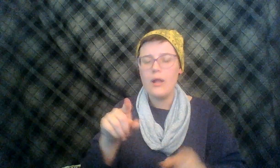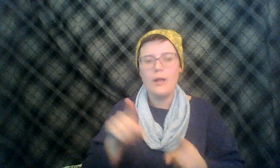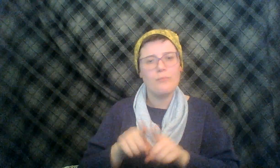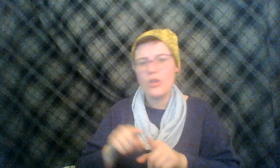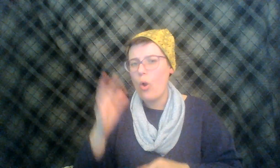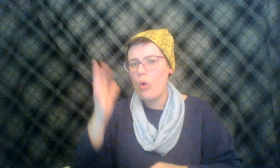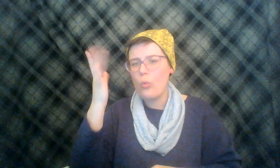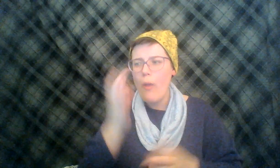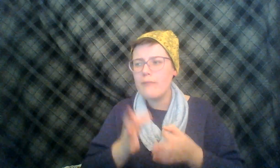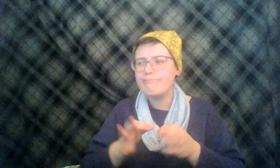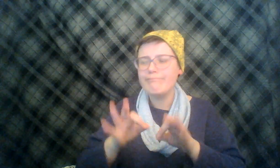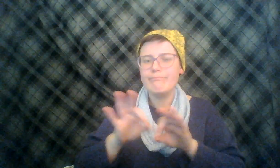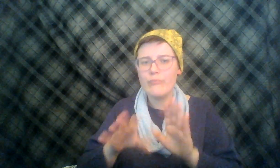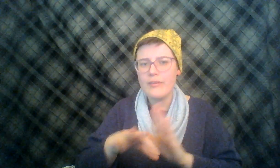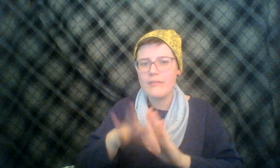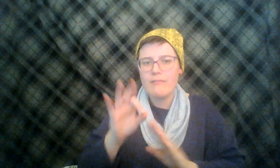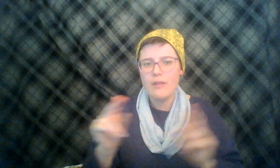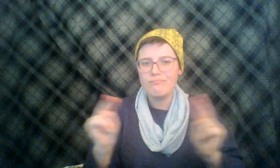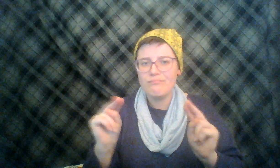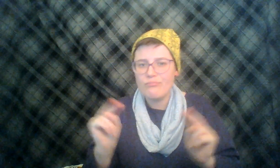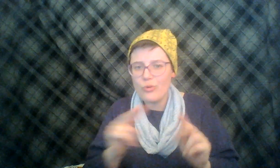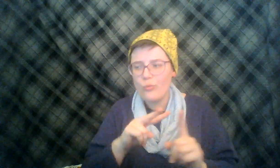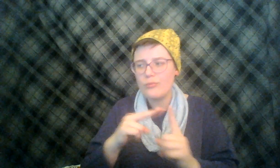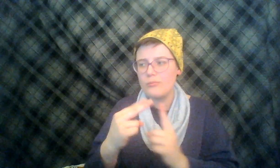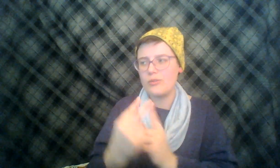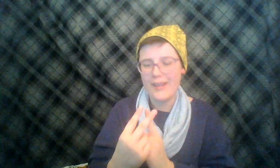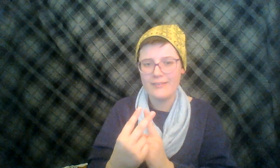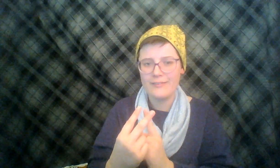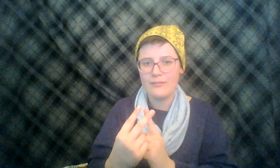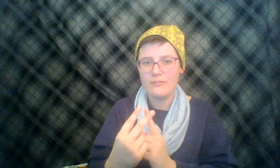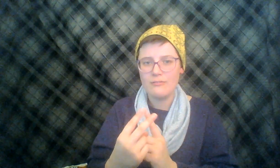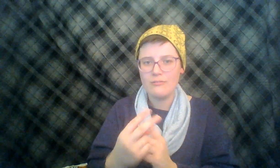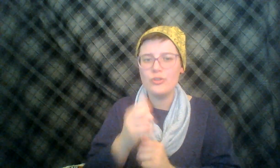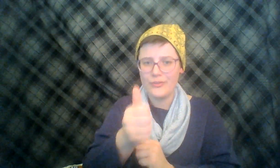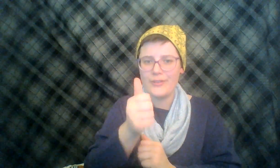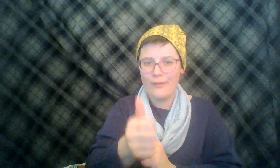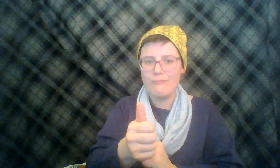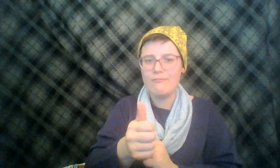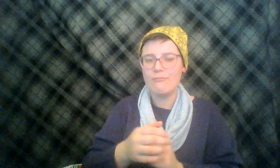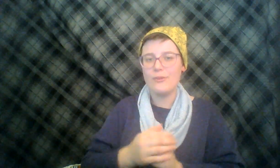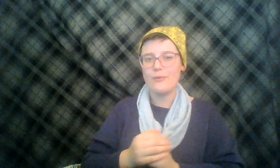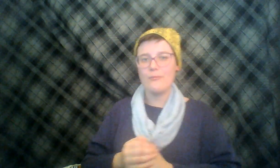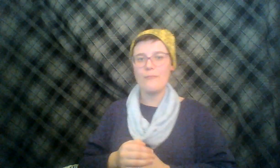as well as the importance of finding an objective view for oneself.